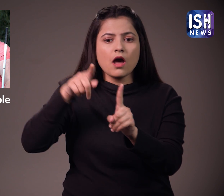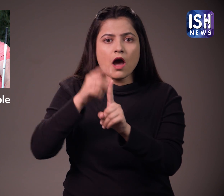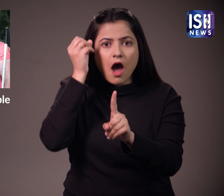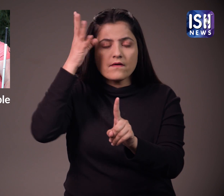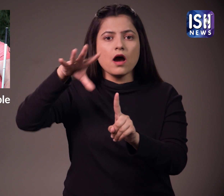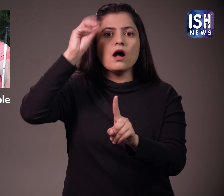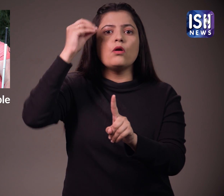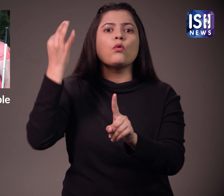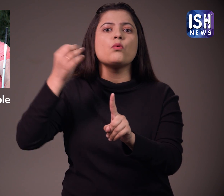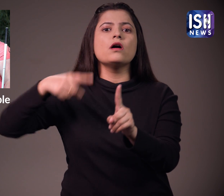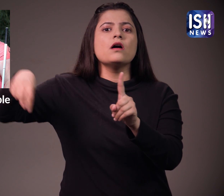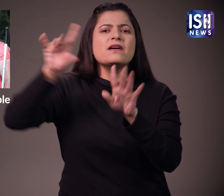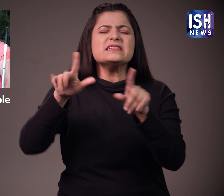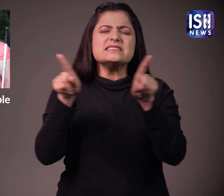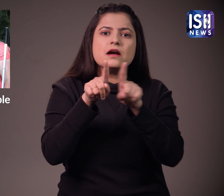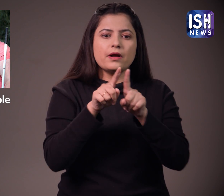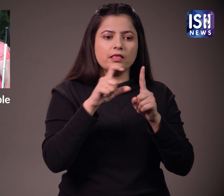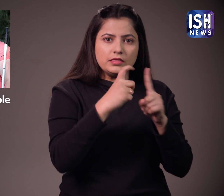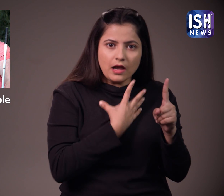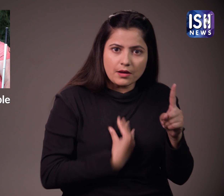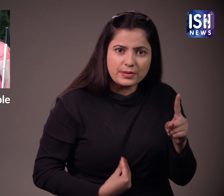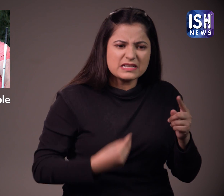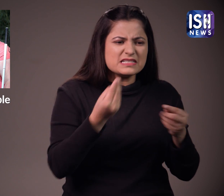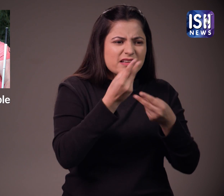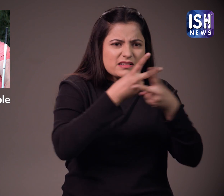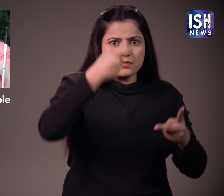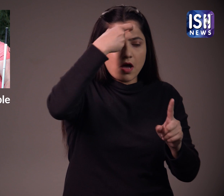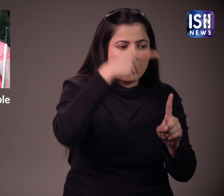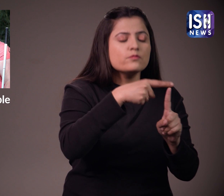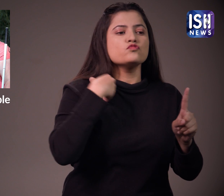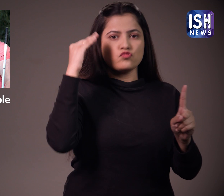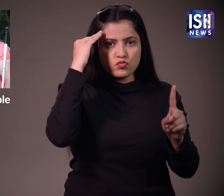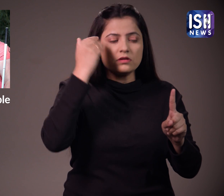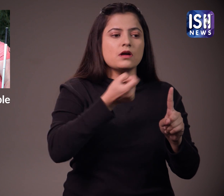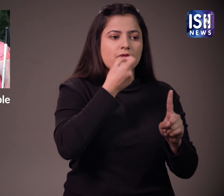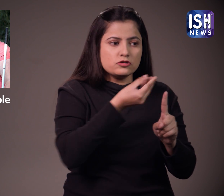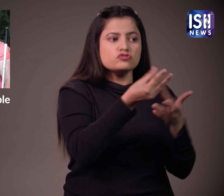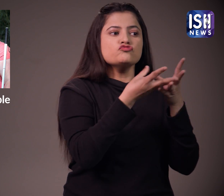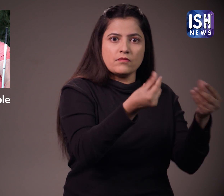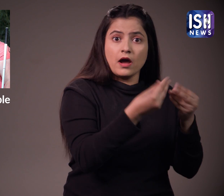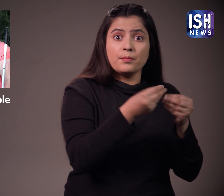This condition is new for them. There is awareness and medication for depression and a lot other illnesses.